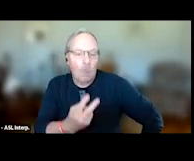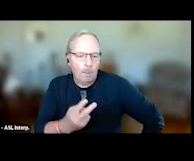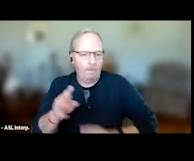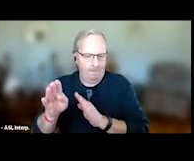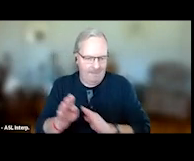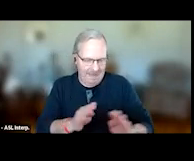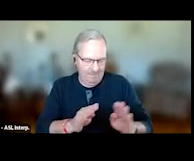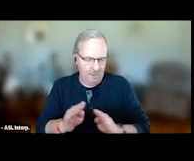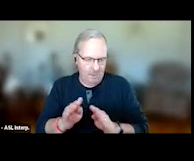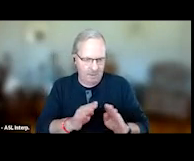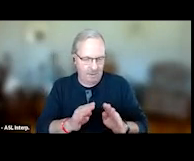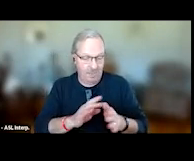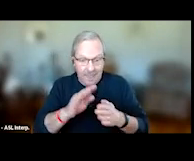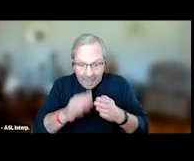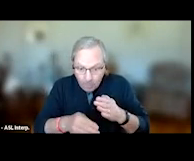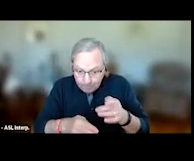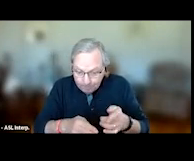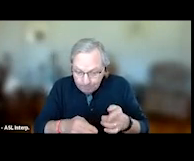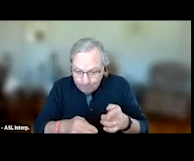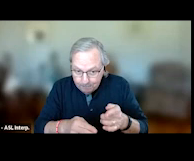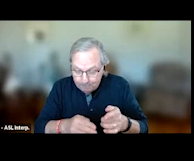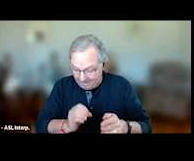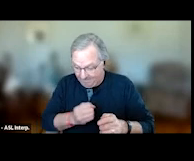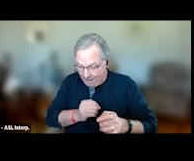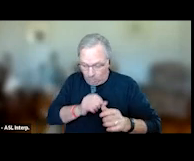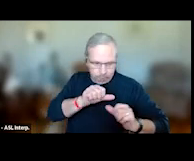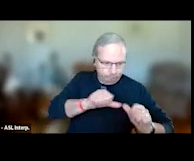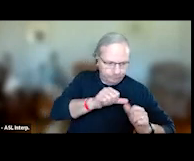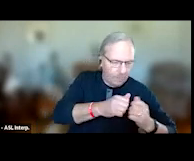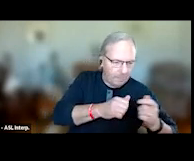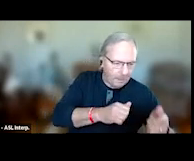The outcome of our interactions is mostly a result